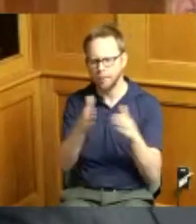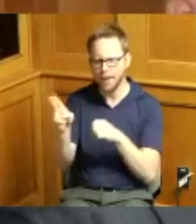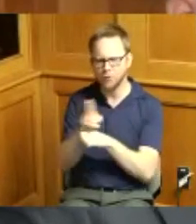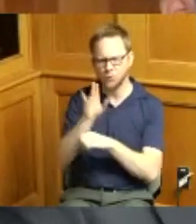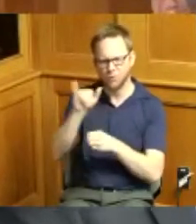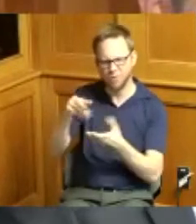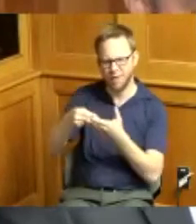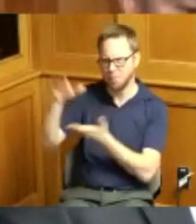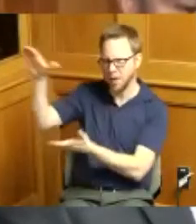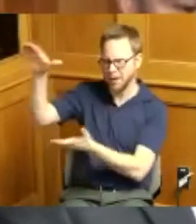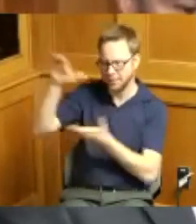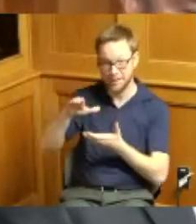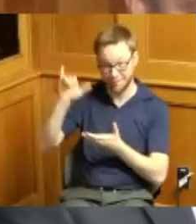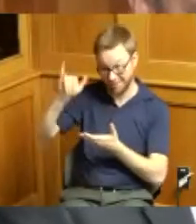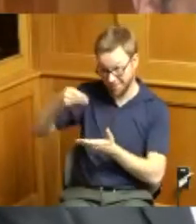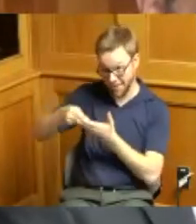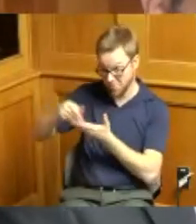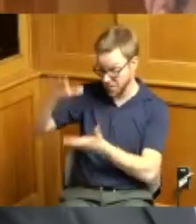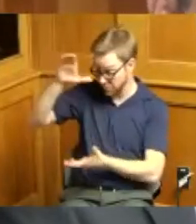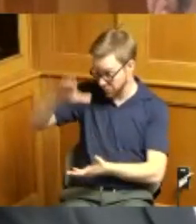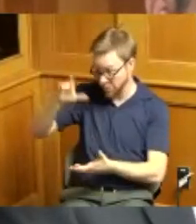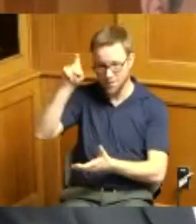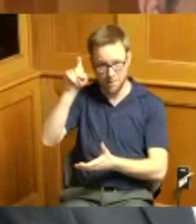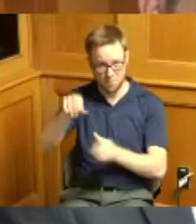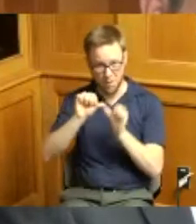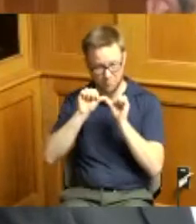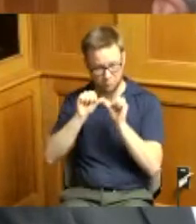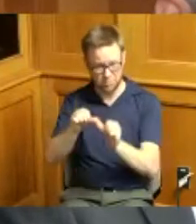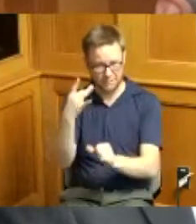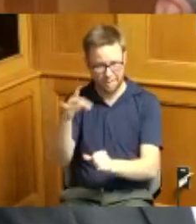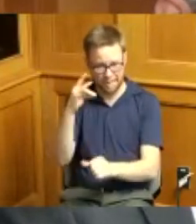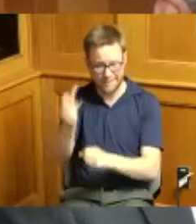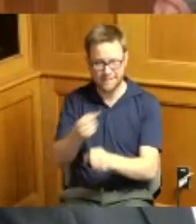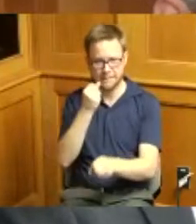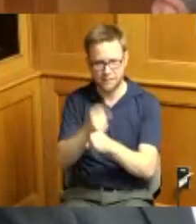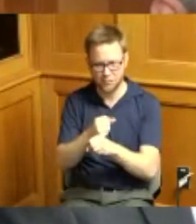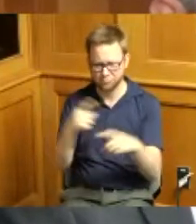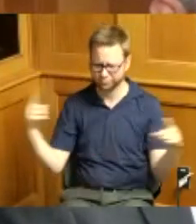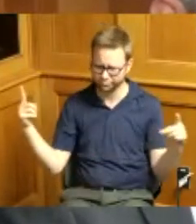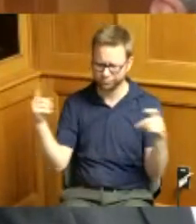over 18 years and and that's not an easy thing to figure out and so so many of the partners were at